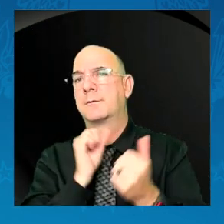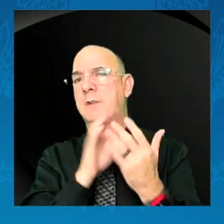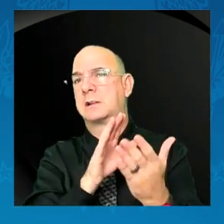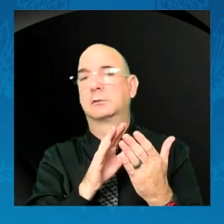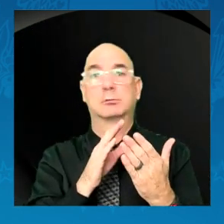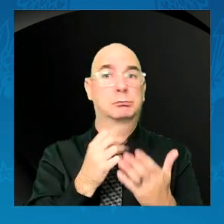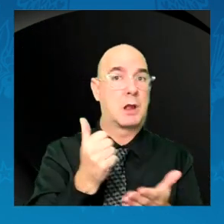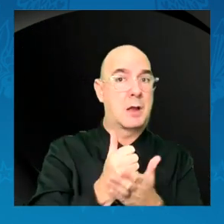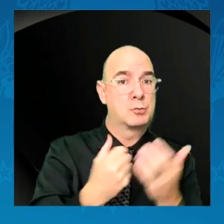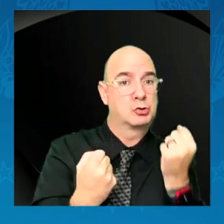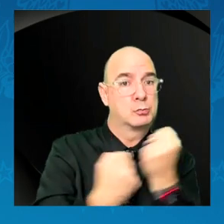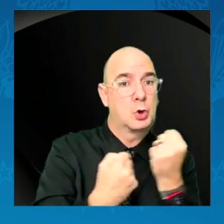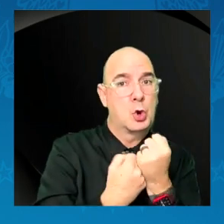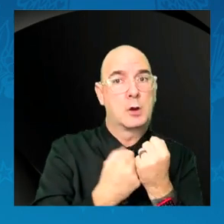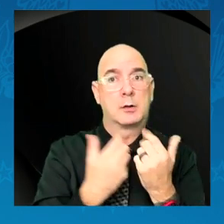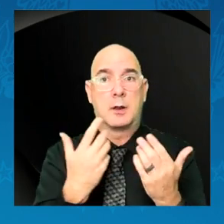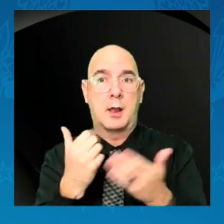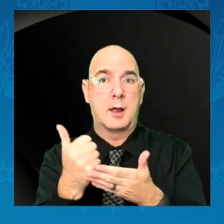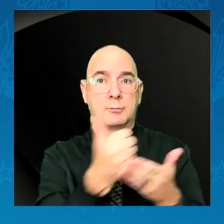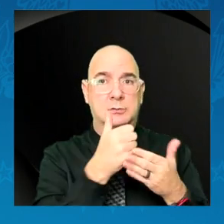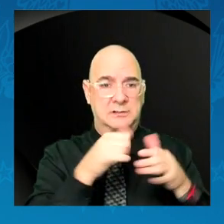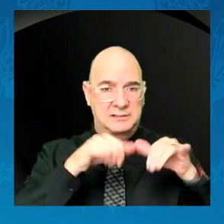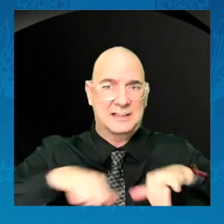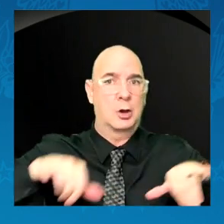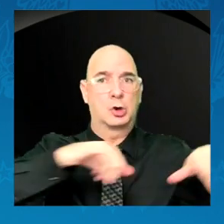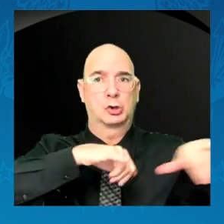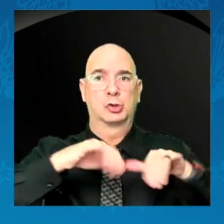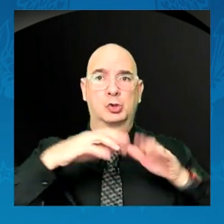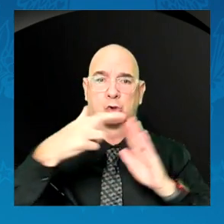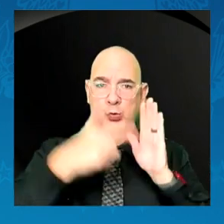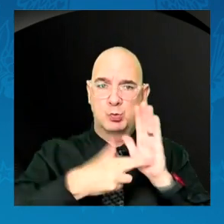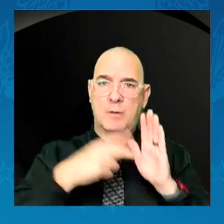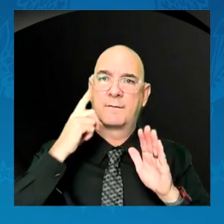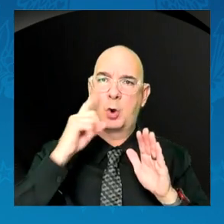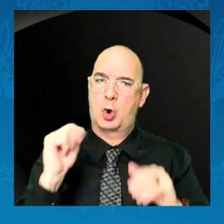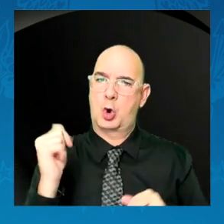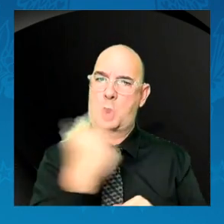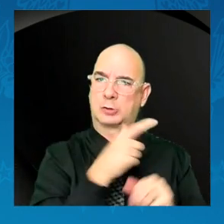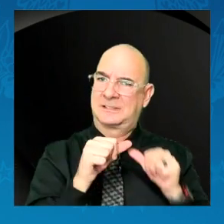for sustainable space environment. And of course, all of this relies on our ability